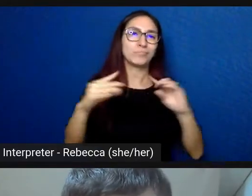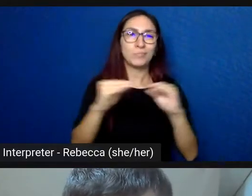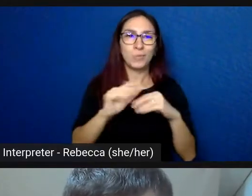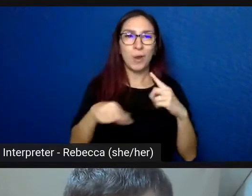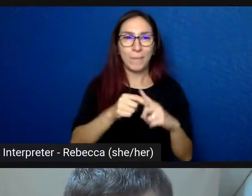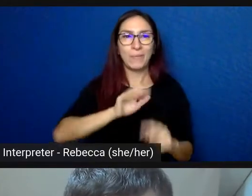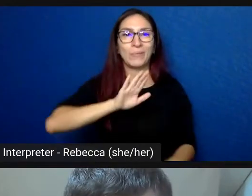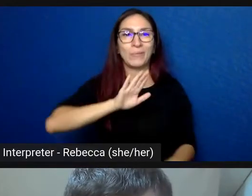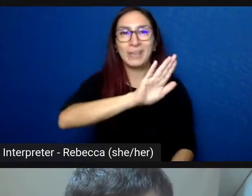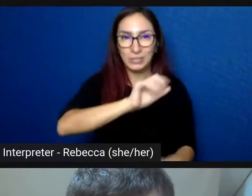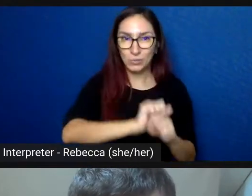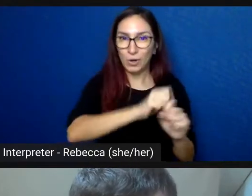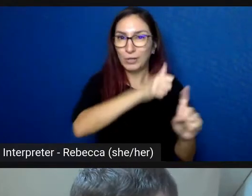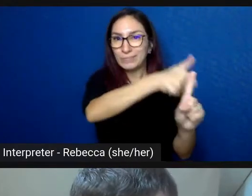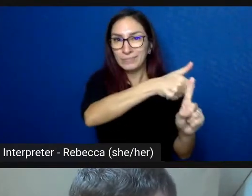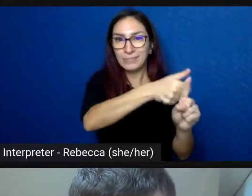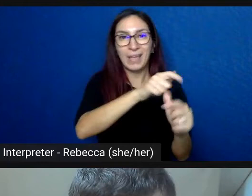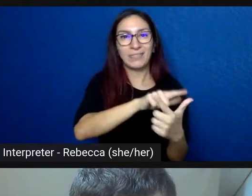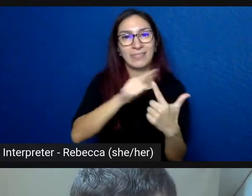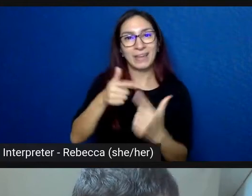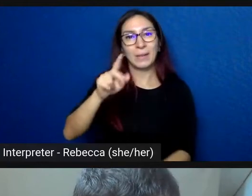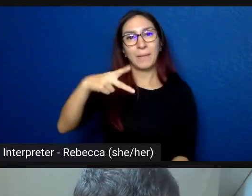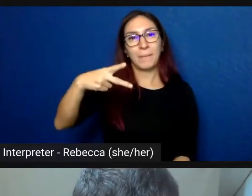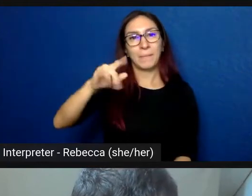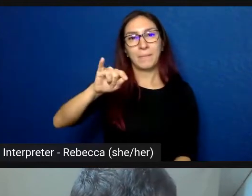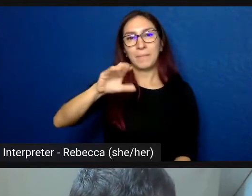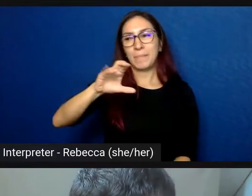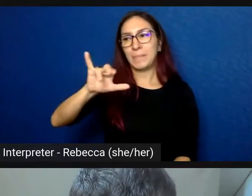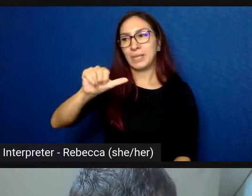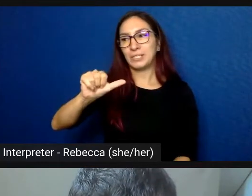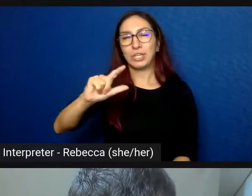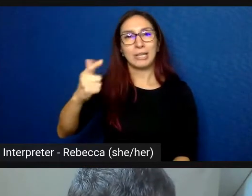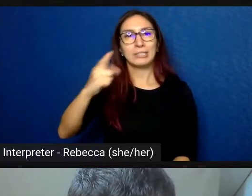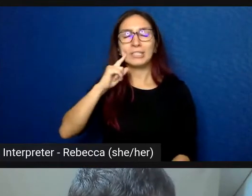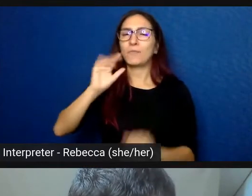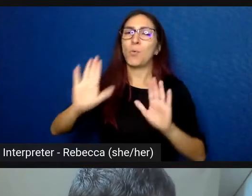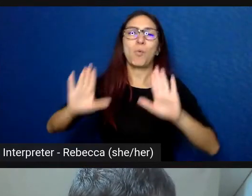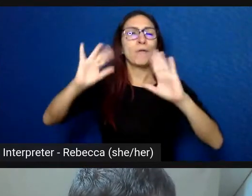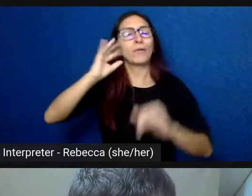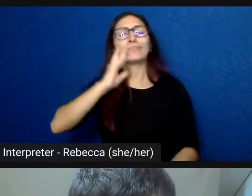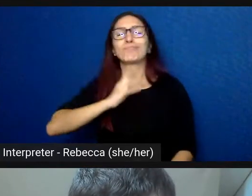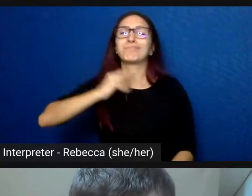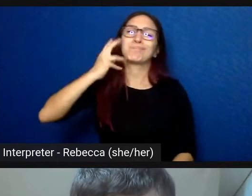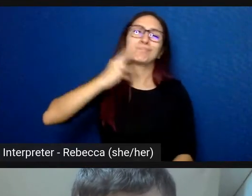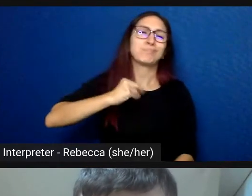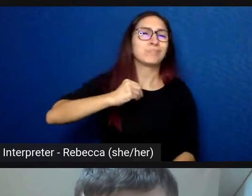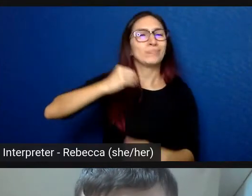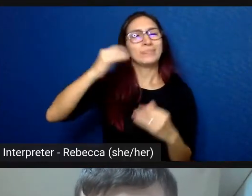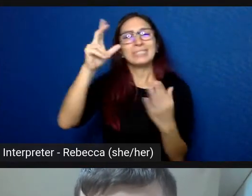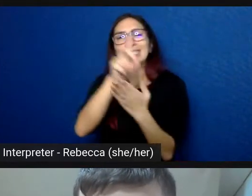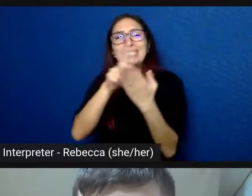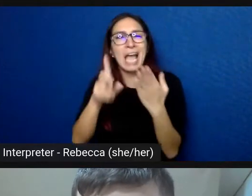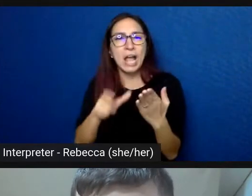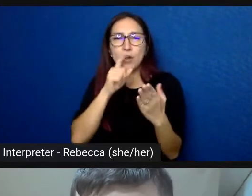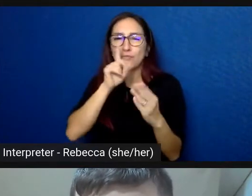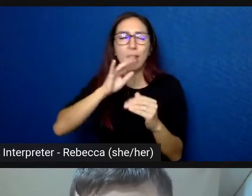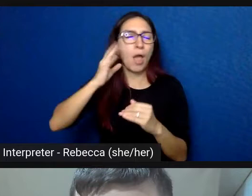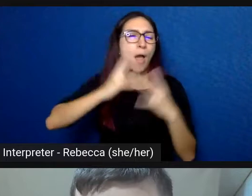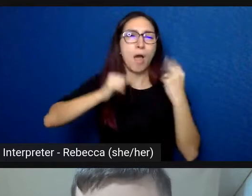Piccia is a wonderful experienced designer, very strong in typography, which is incredibly important also for accessibility